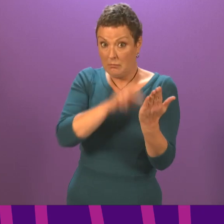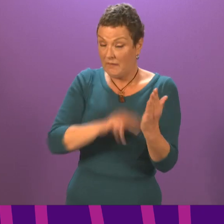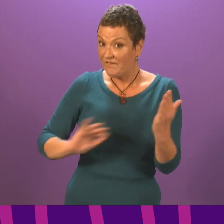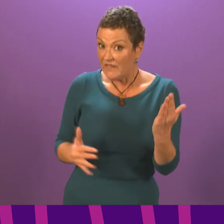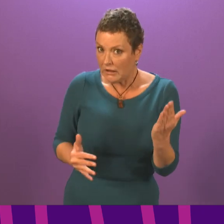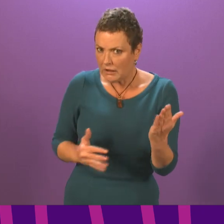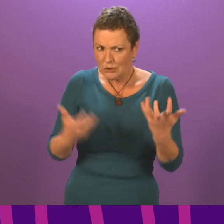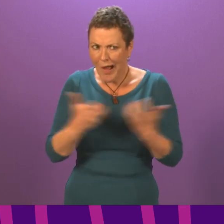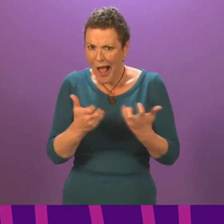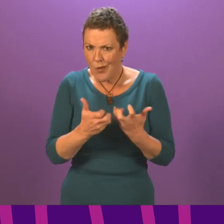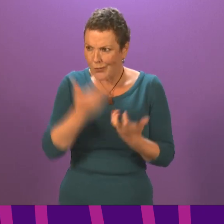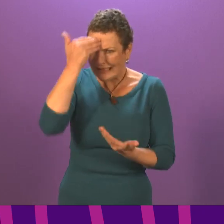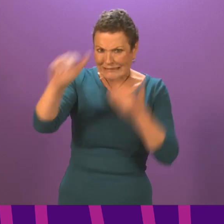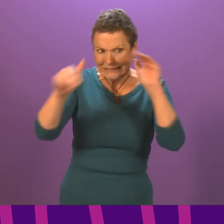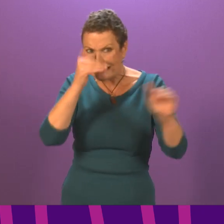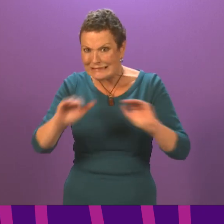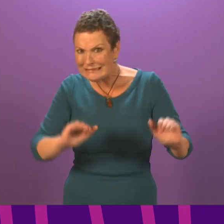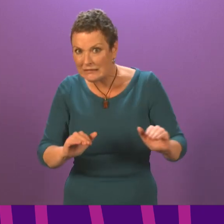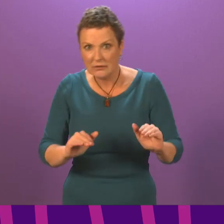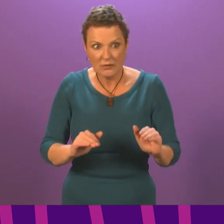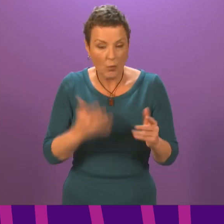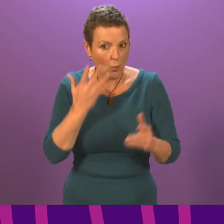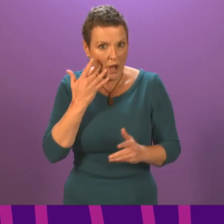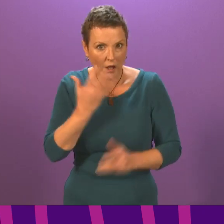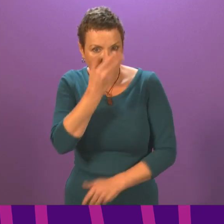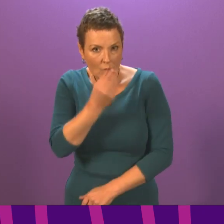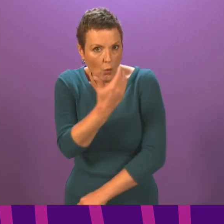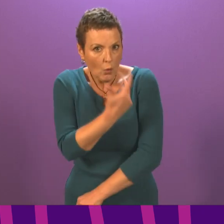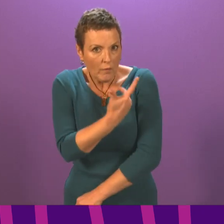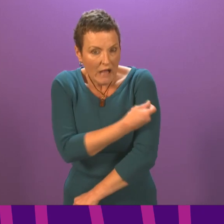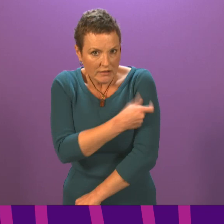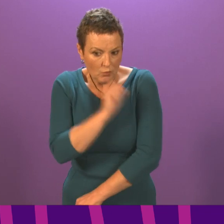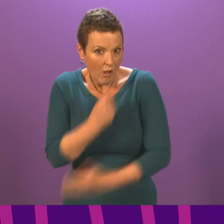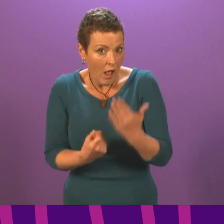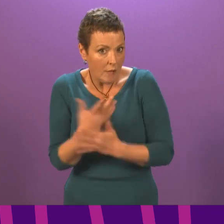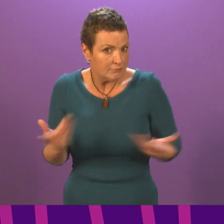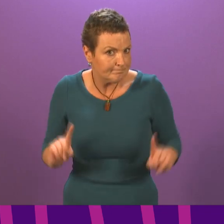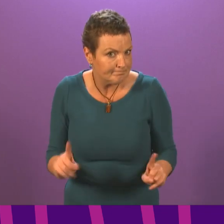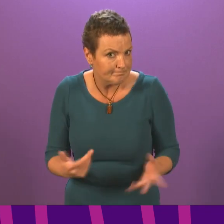their expectations and offer them some much-needed light at the end of the tunnel?